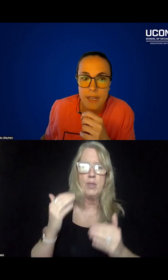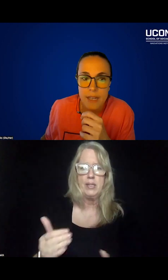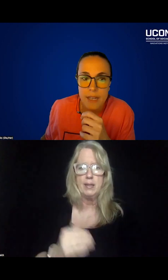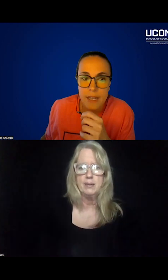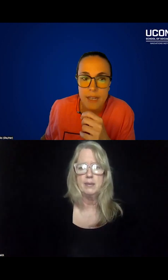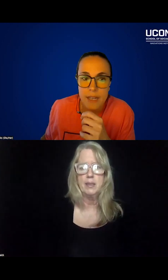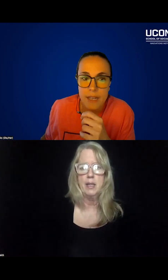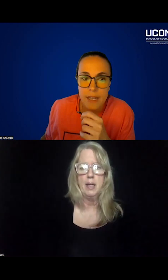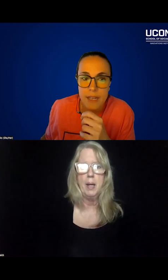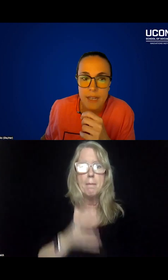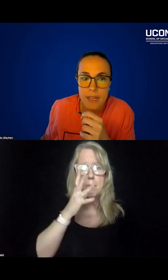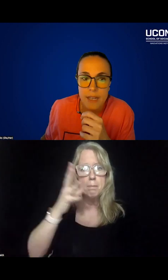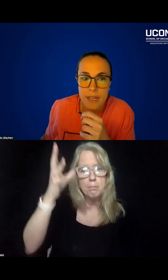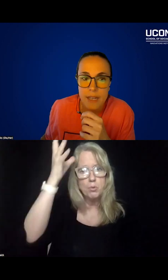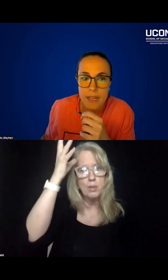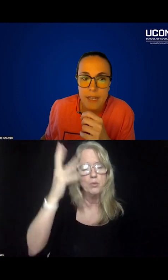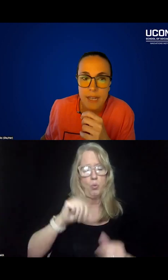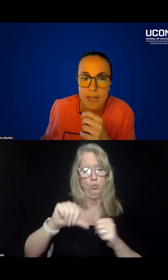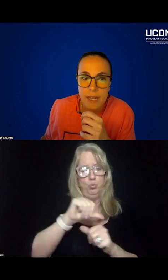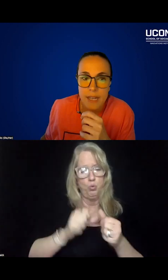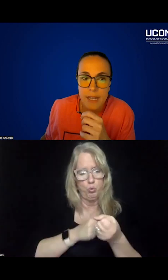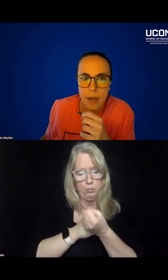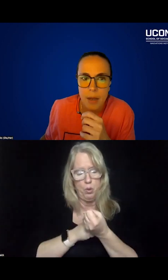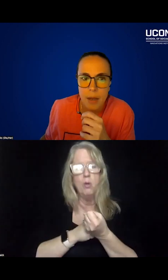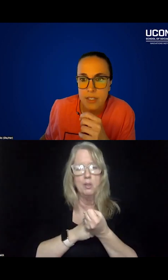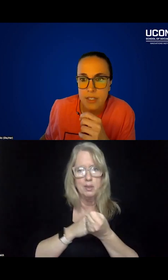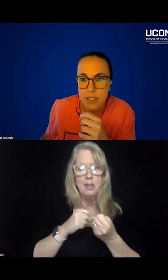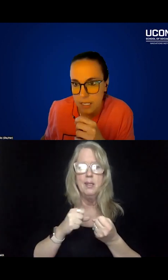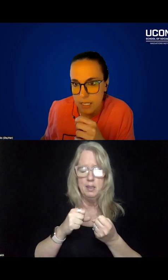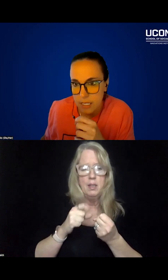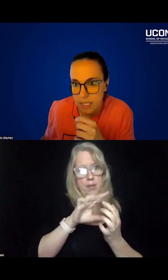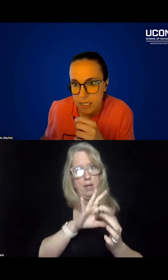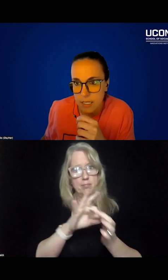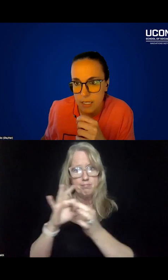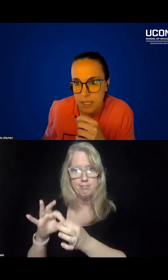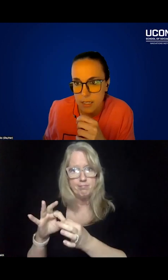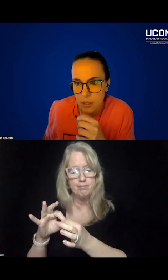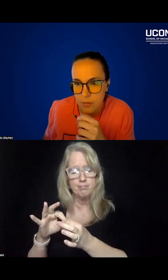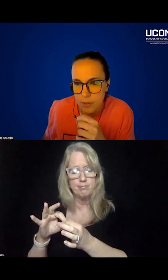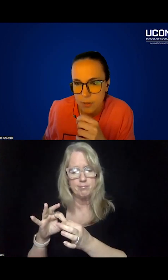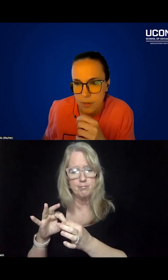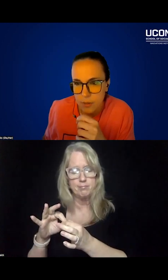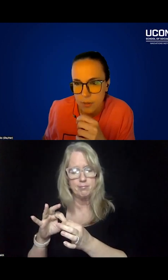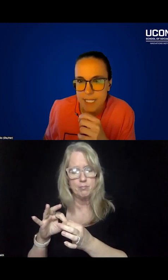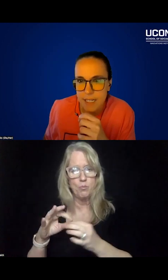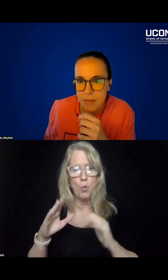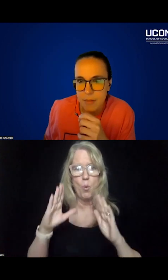PARENTAL-SOCIAL SUPPORT WAS SIGNIFICANTLY ASSOCIATED -- I AM FREEZING ON MY